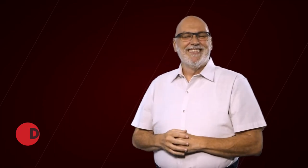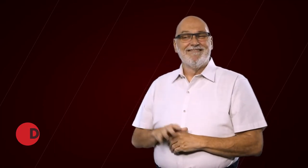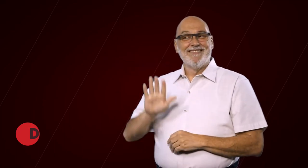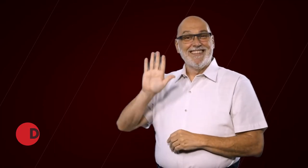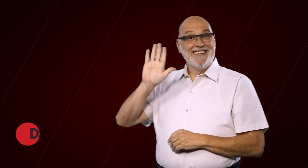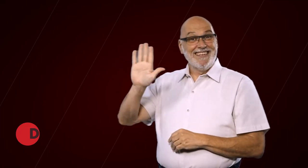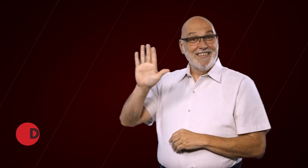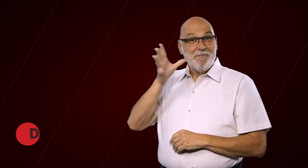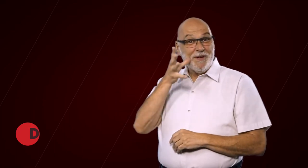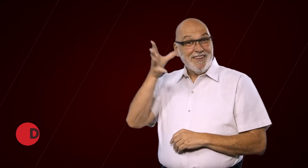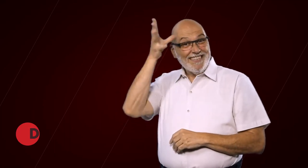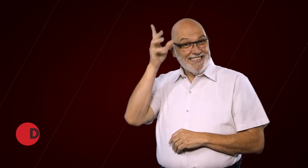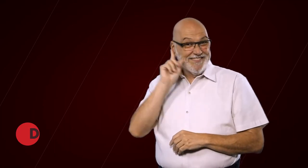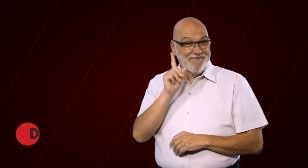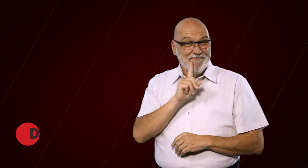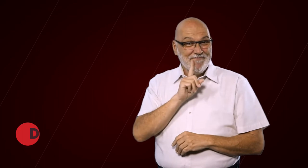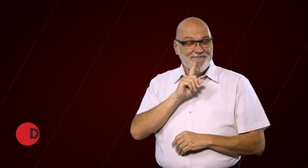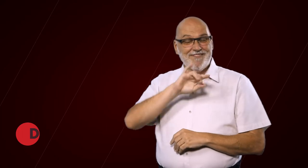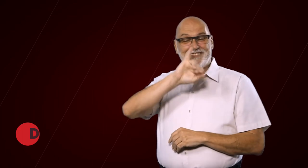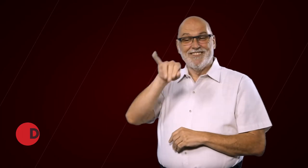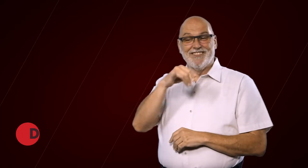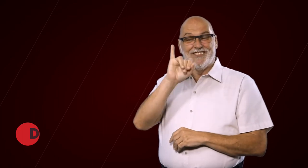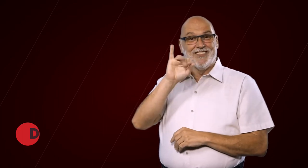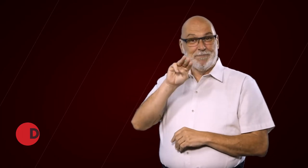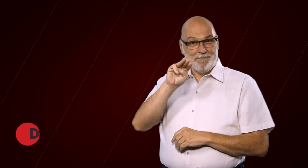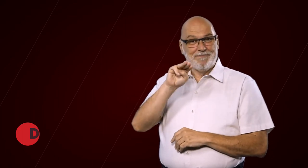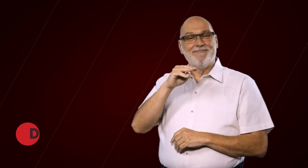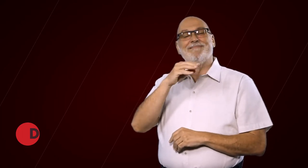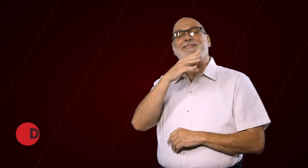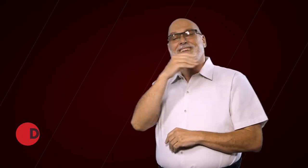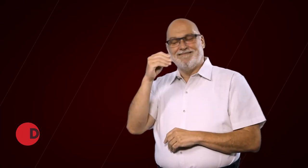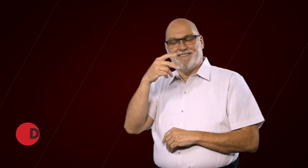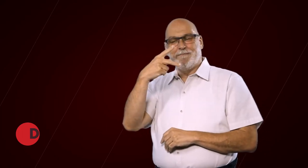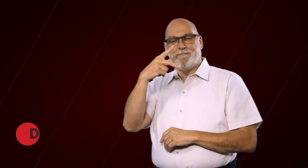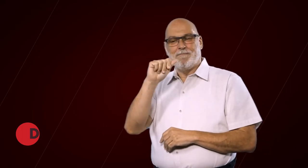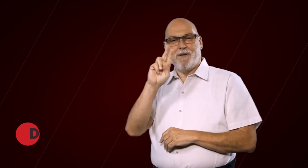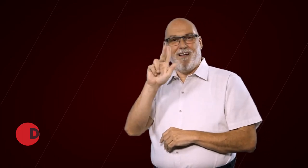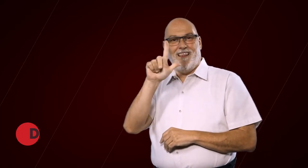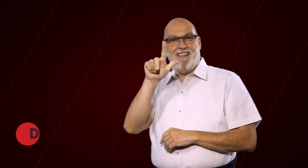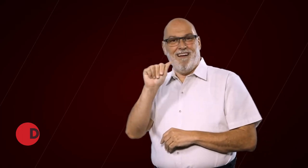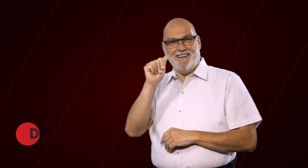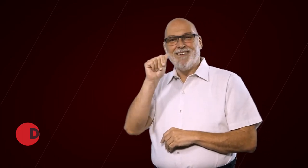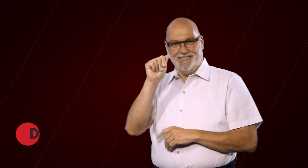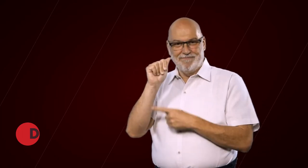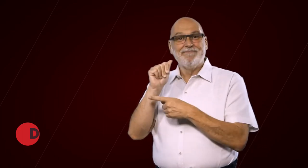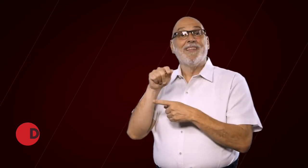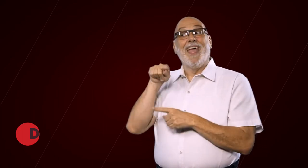His Deaf parents, Jim and Paula Hardy,